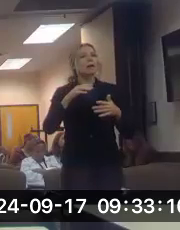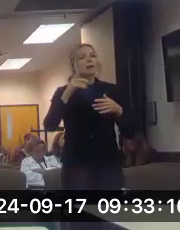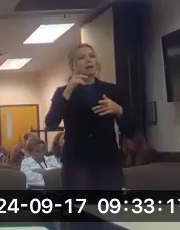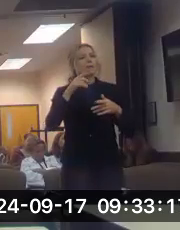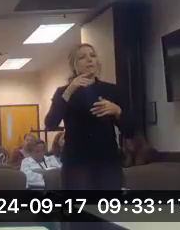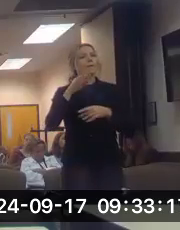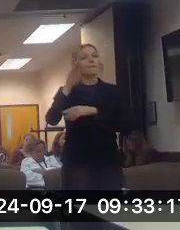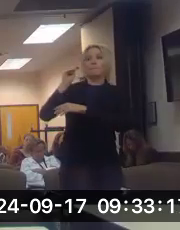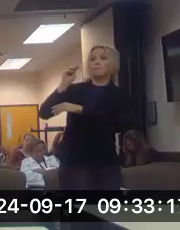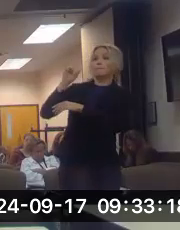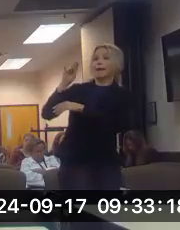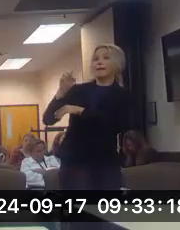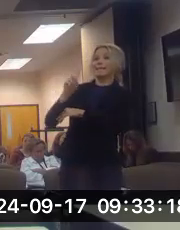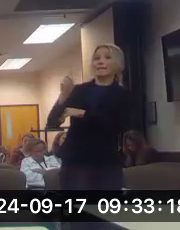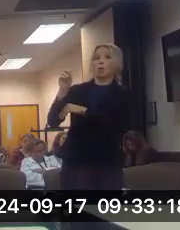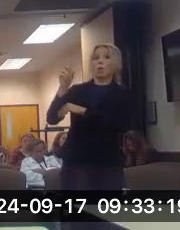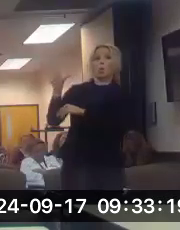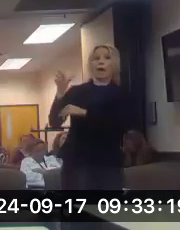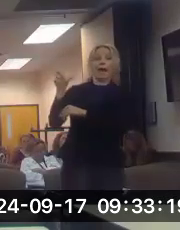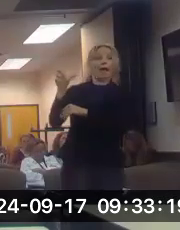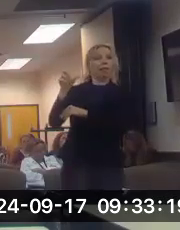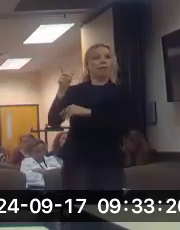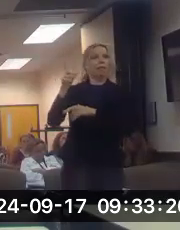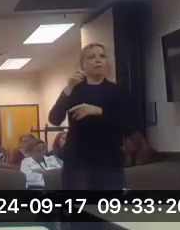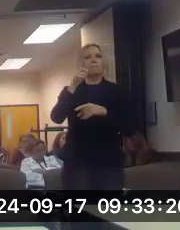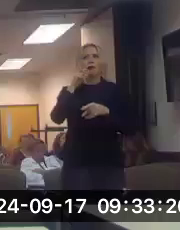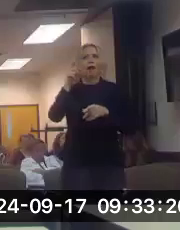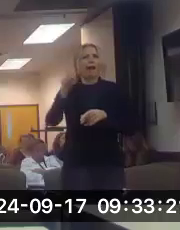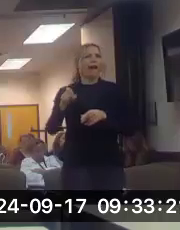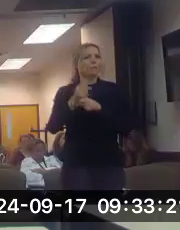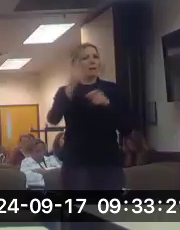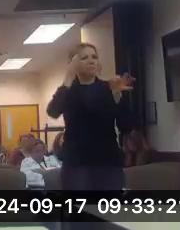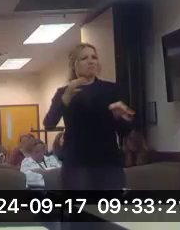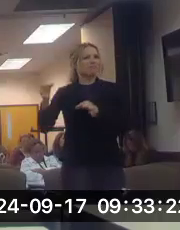Reginald Parson: by the main department of labor, and provides clear guidelines for businesses.